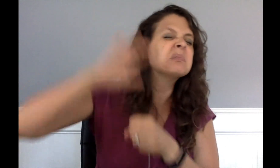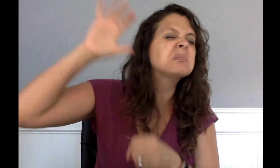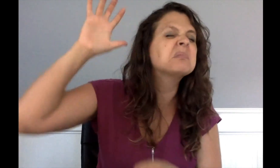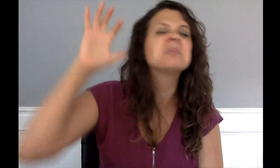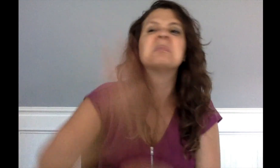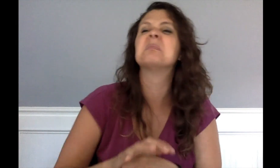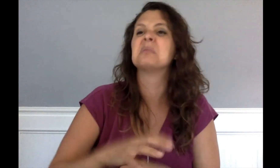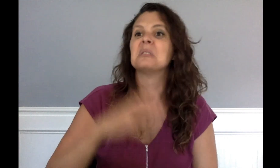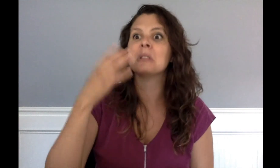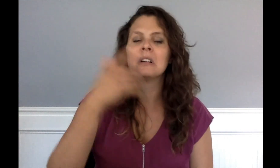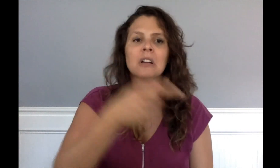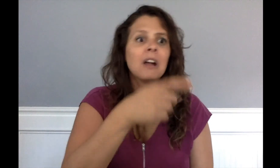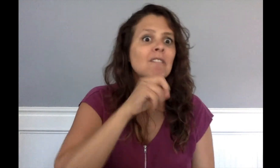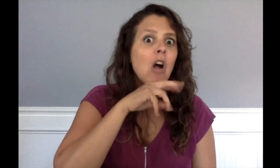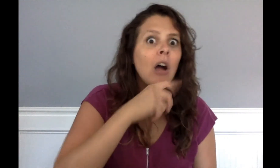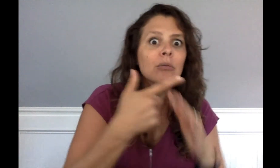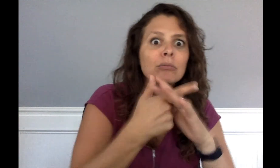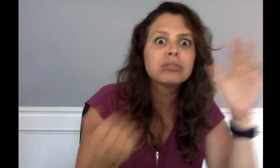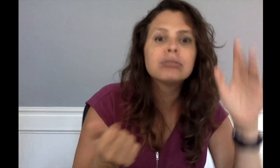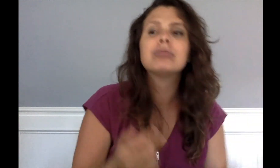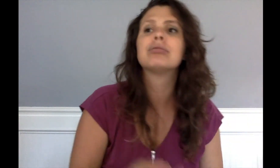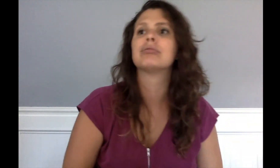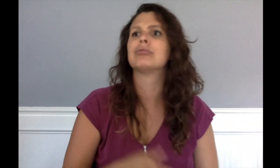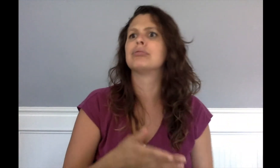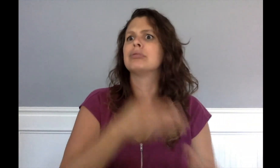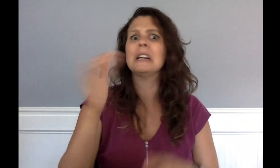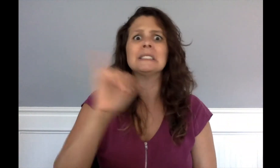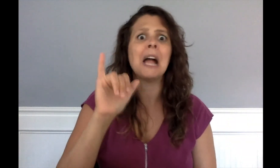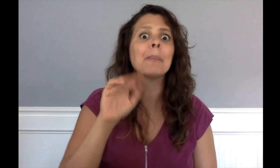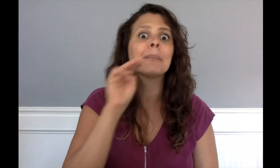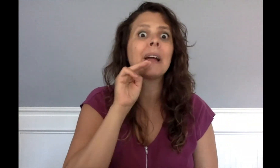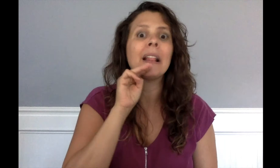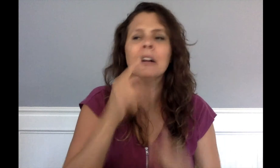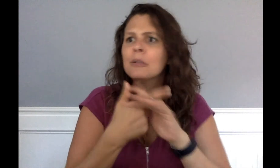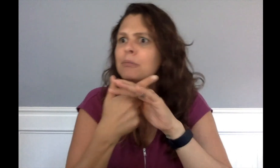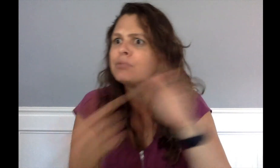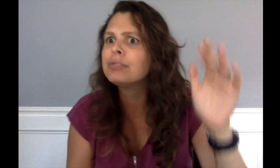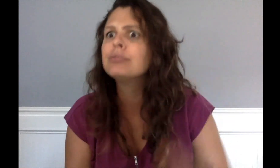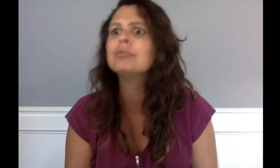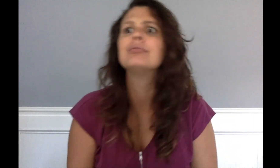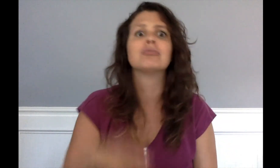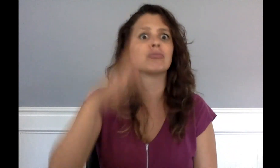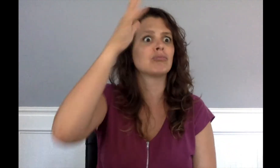"Mom is mad she disappeared. Millie disappeared for a while, too.